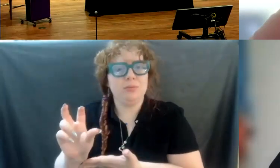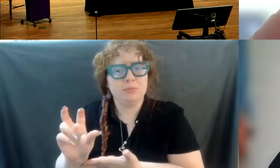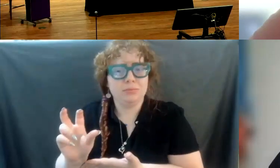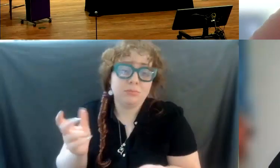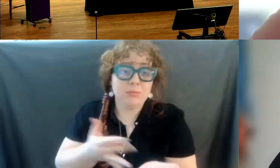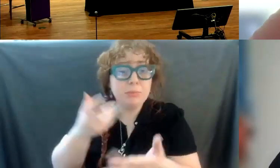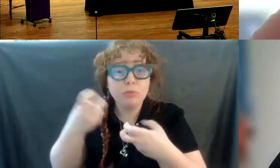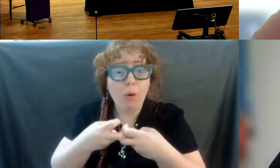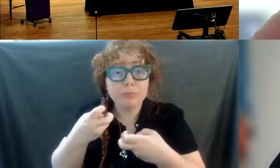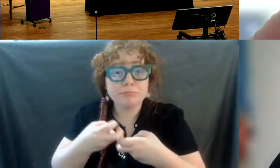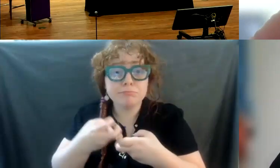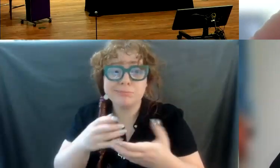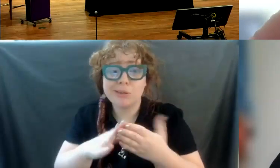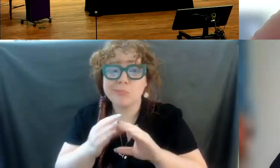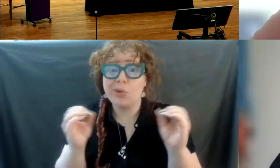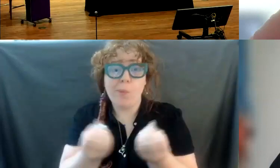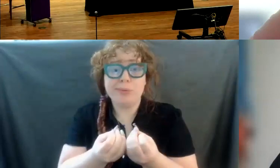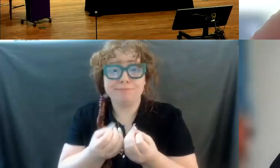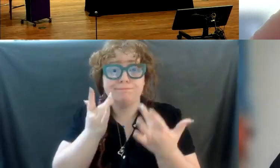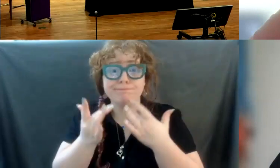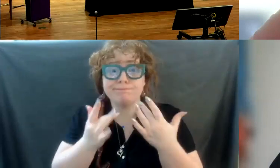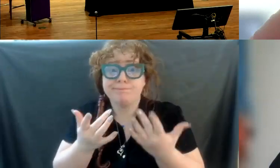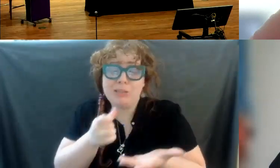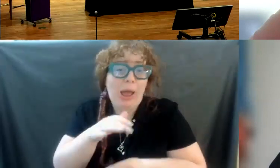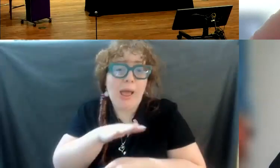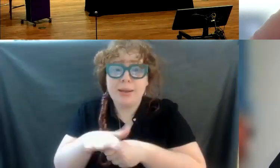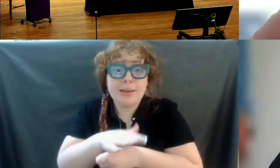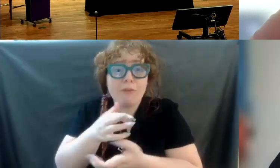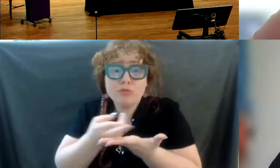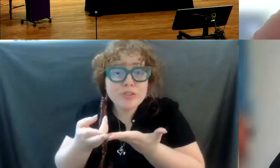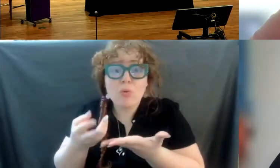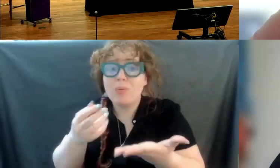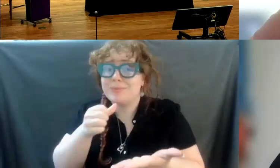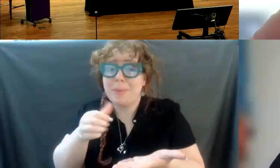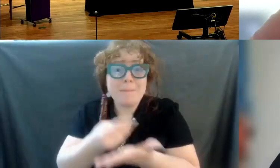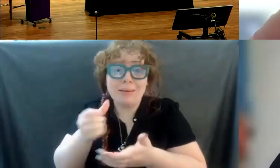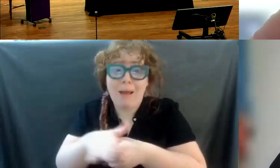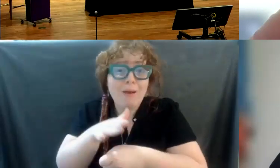our our community organizations are not always well resourced, but understanding that it's a matter of necessity,